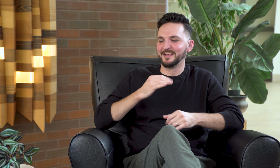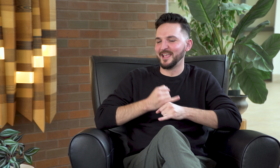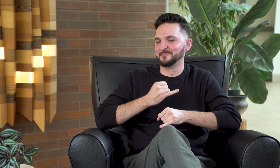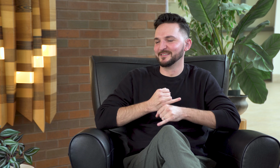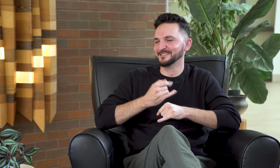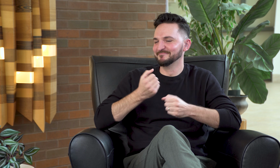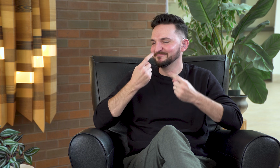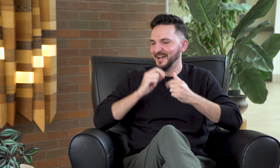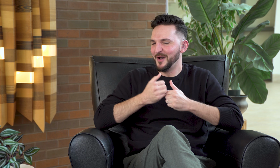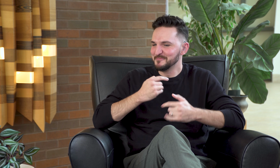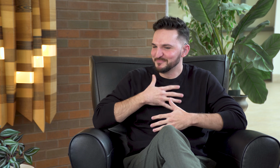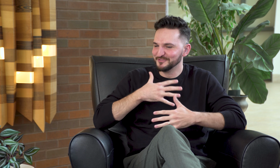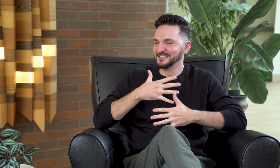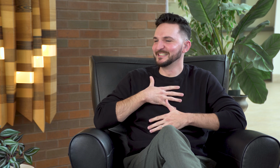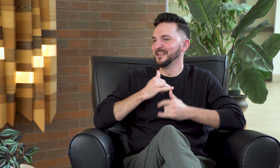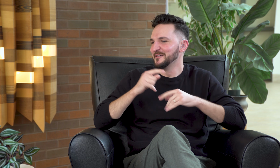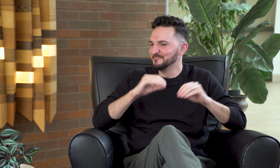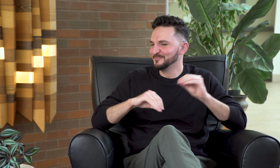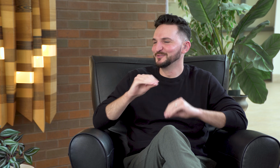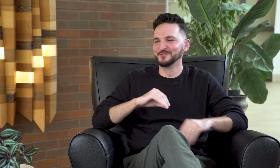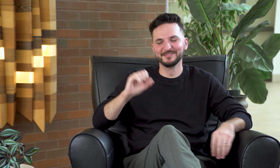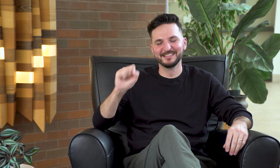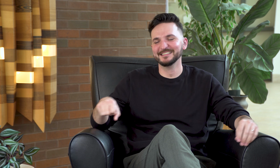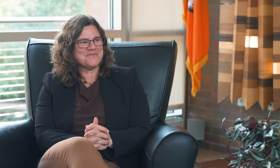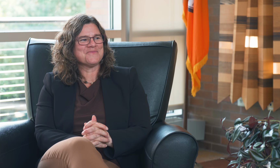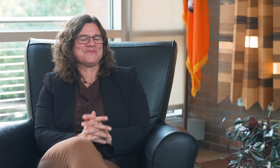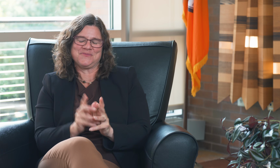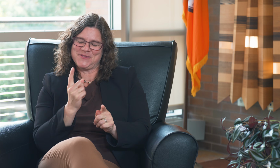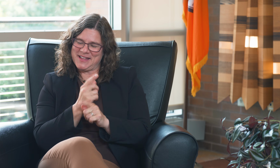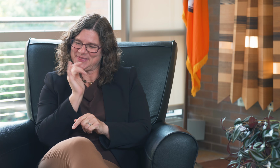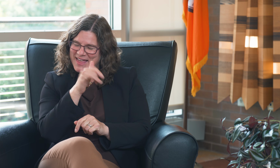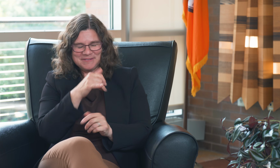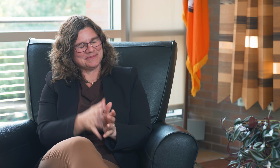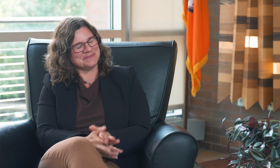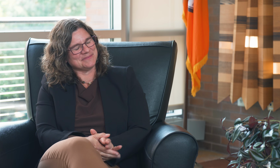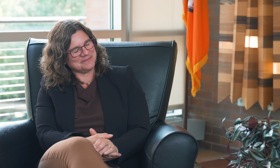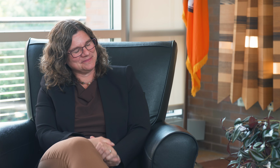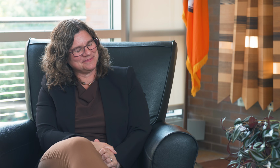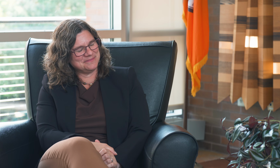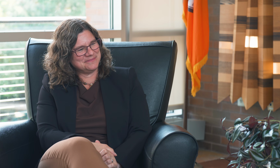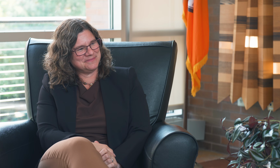You'll have a sense of the pulse, how we breathe and move. Right, exactly.